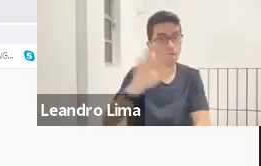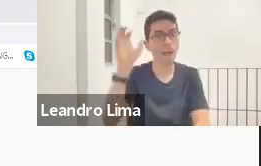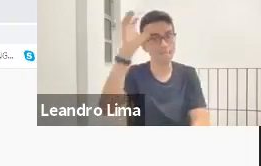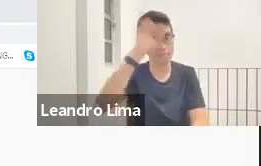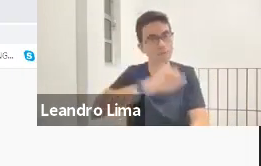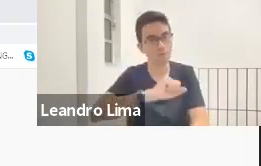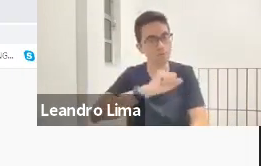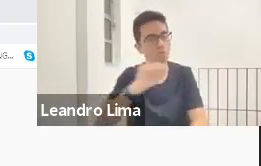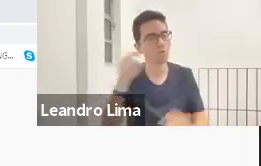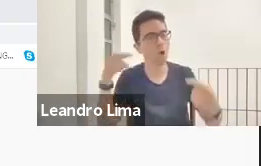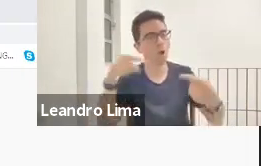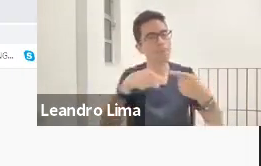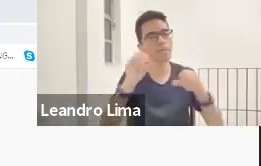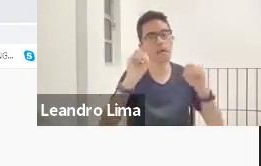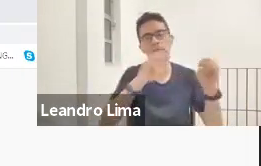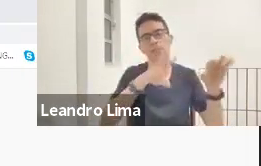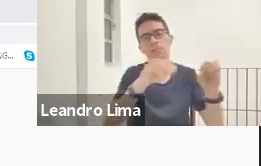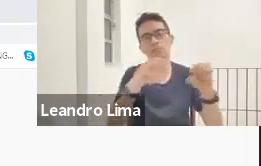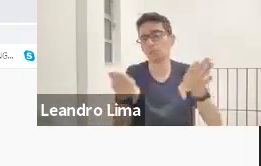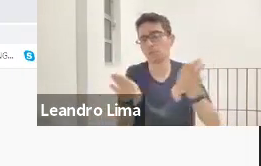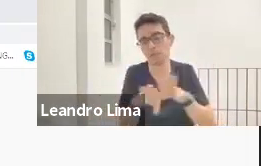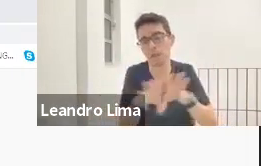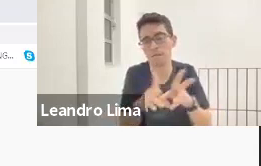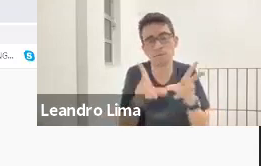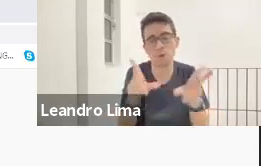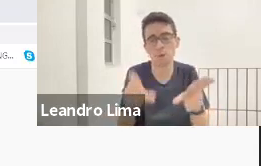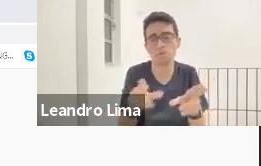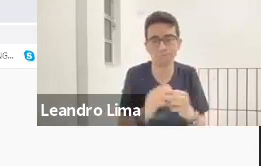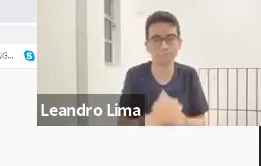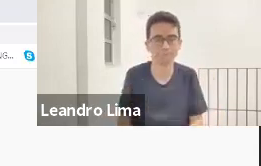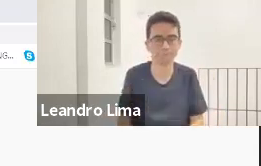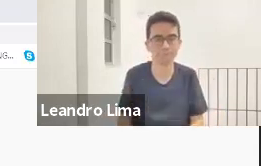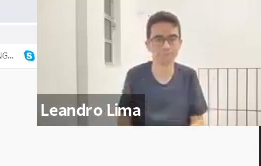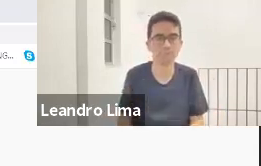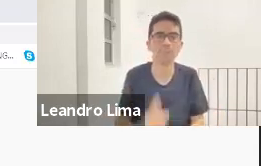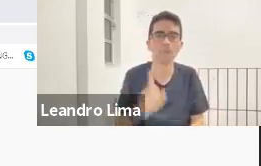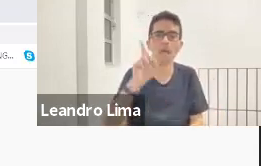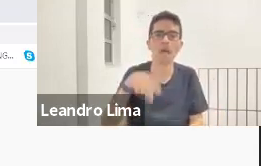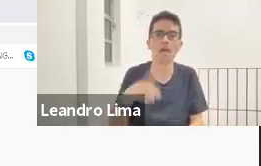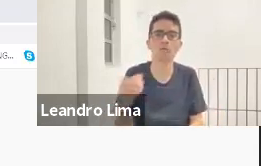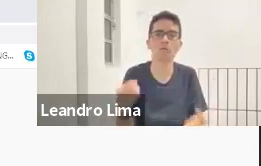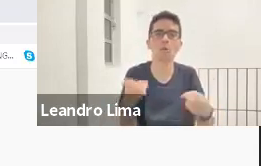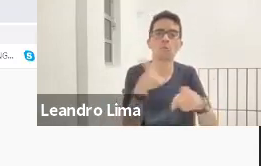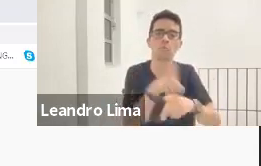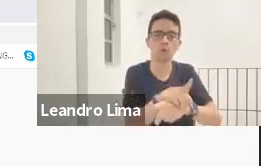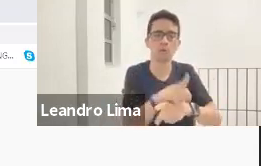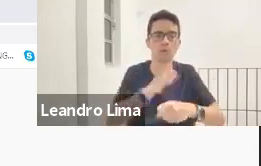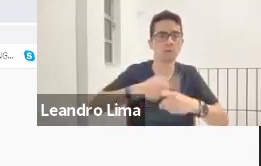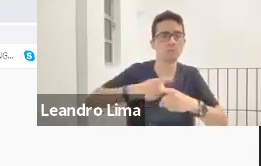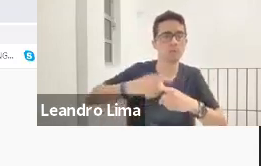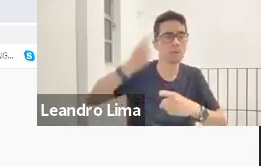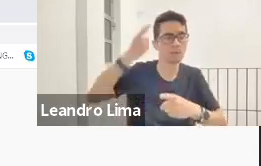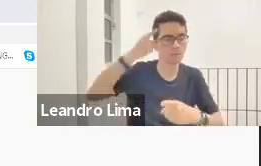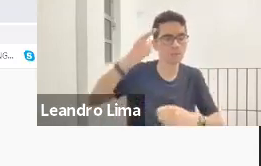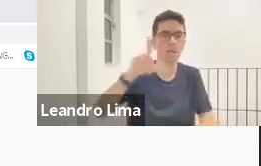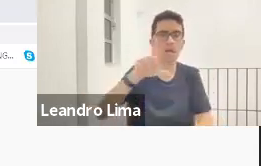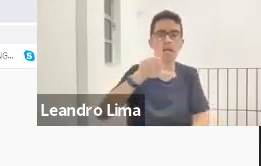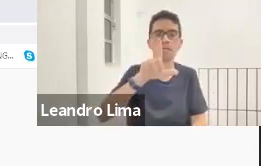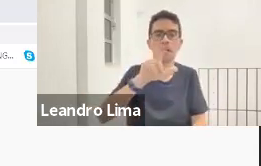Yeah, those are two diametrically opposed way diametrically opposed ways of thinking about literature getting the right answer. and how and having a like and having a, like a, like a